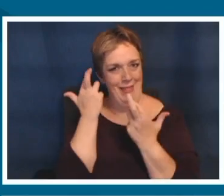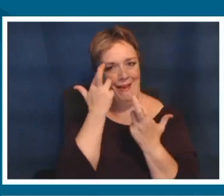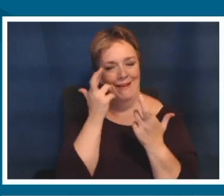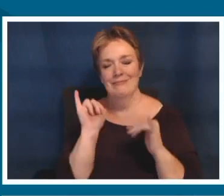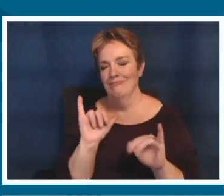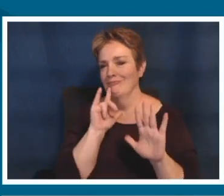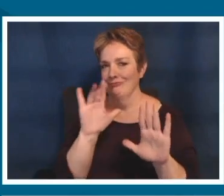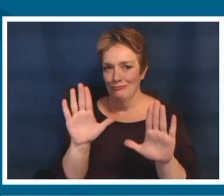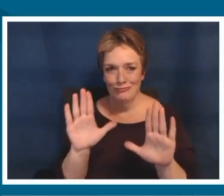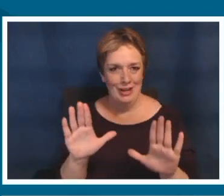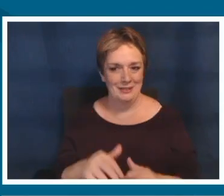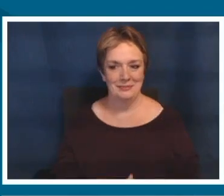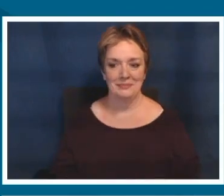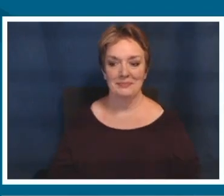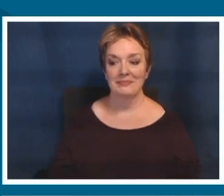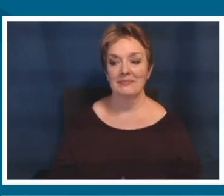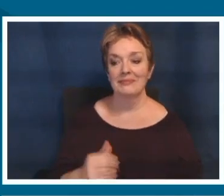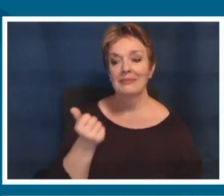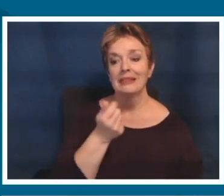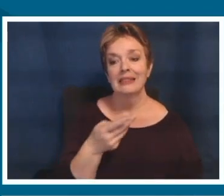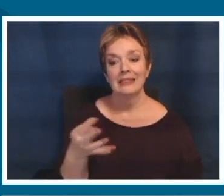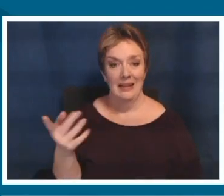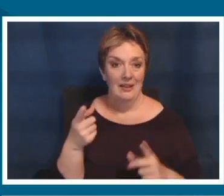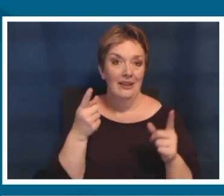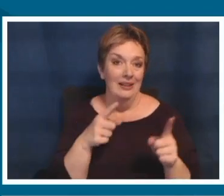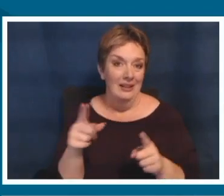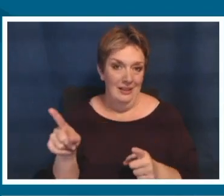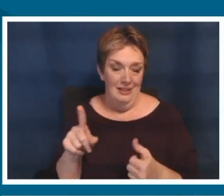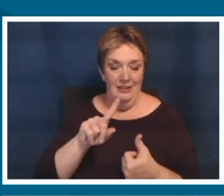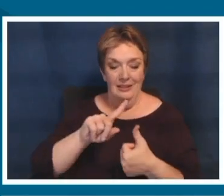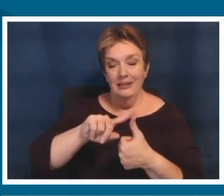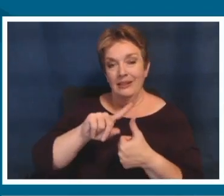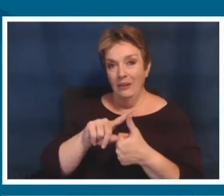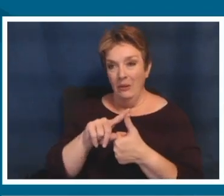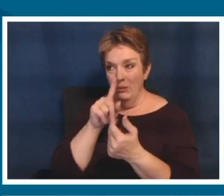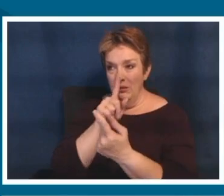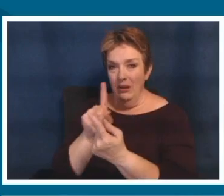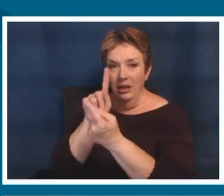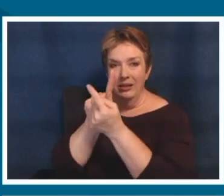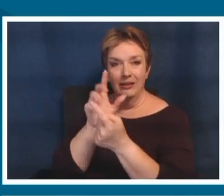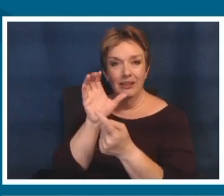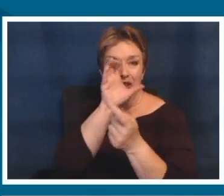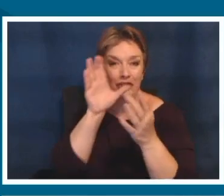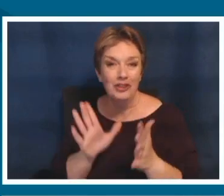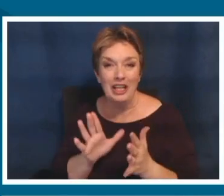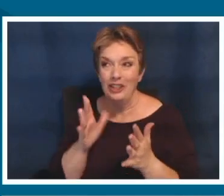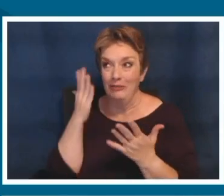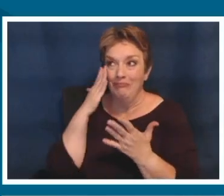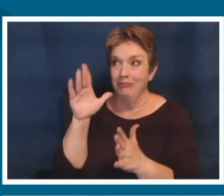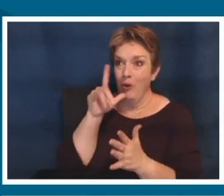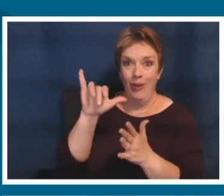happening here first of all talking to a stranger that's hard